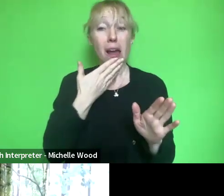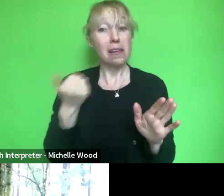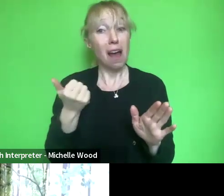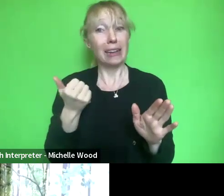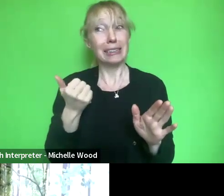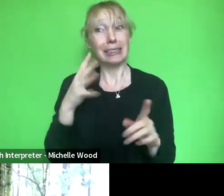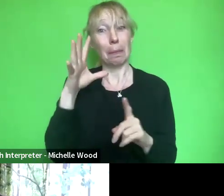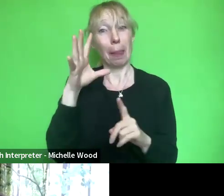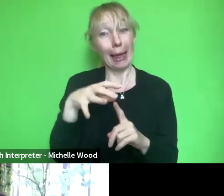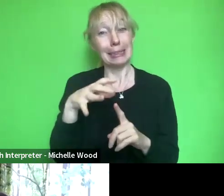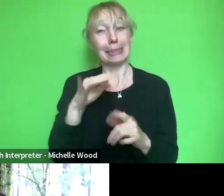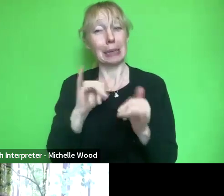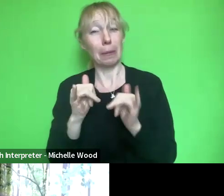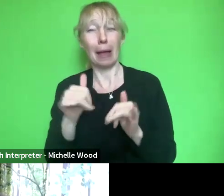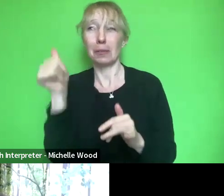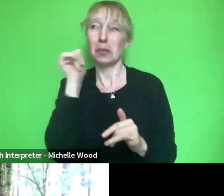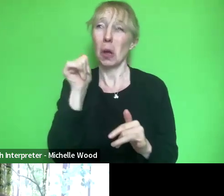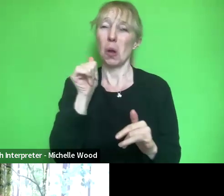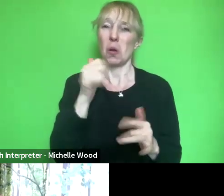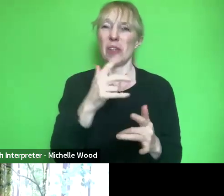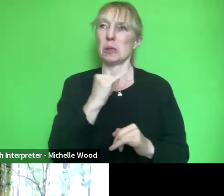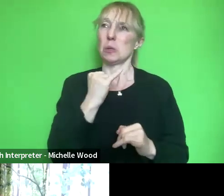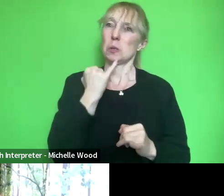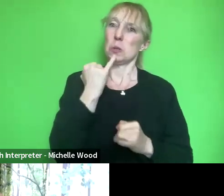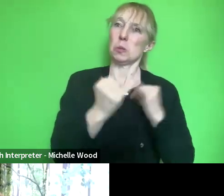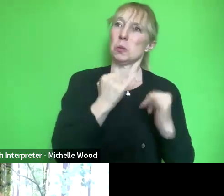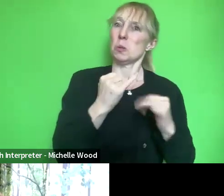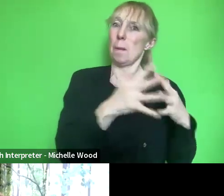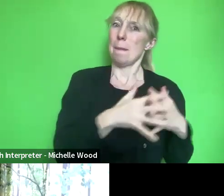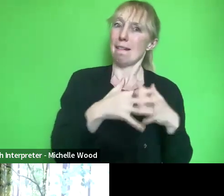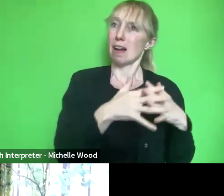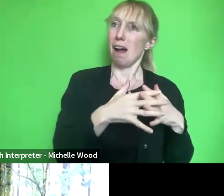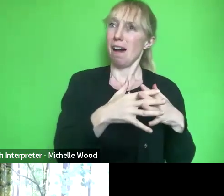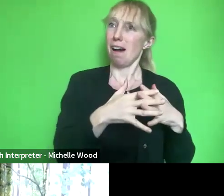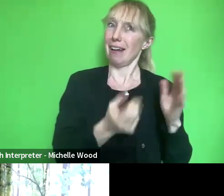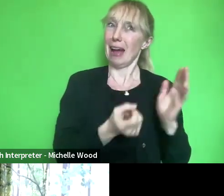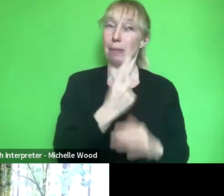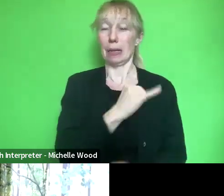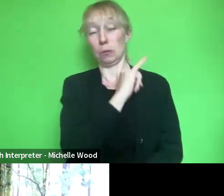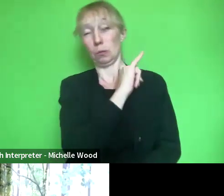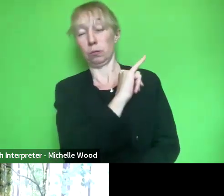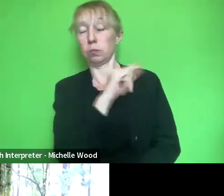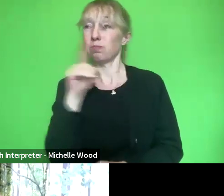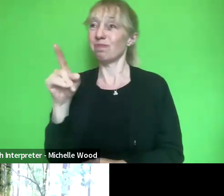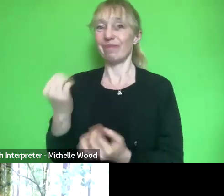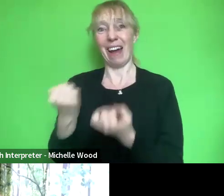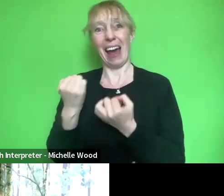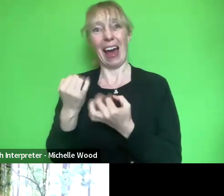that's going on at the moment from America coming over, and also with some of our own politicians in the UK.